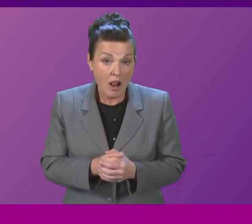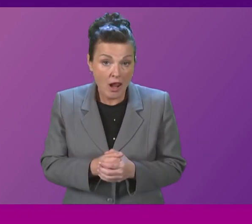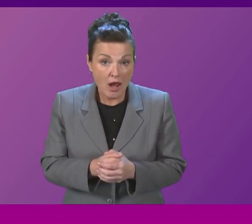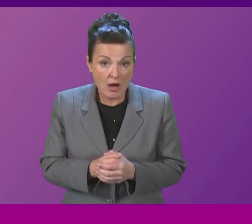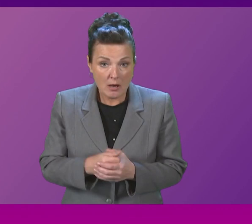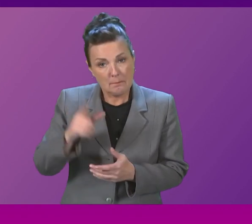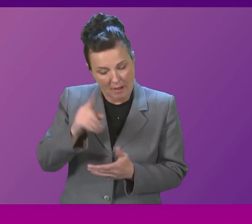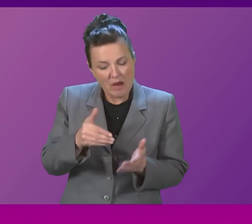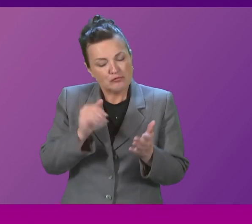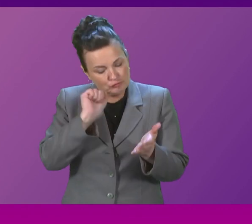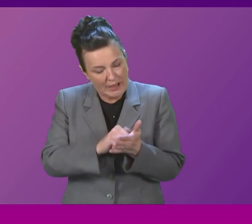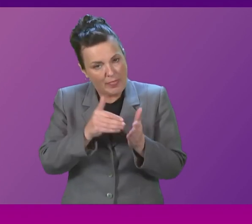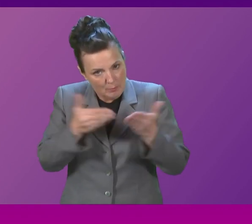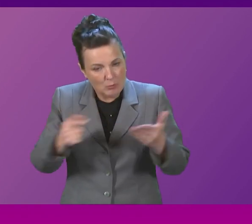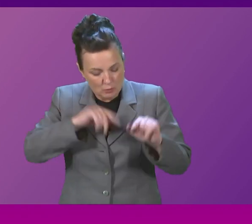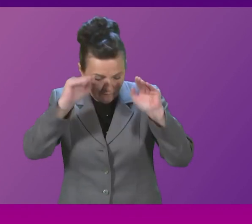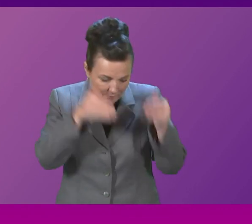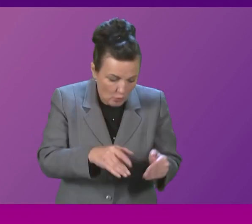rightly, focusing on the issue of women right now.